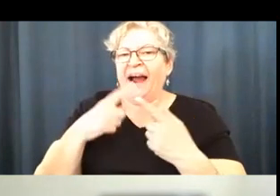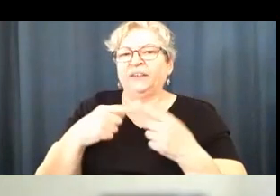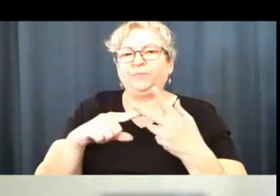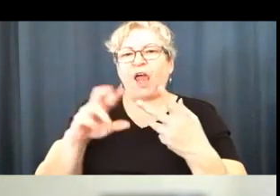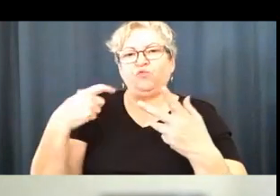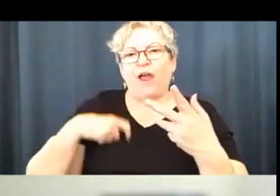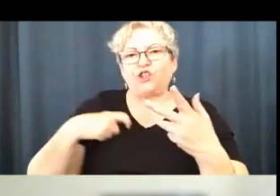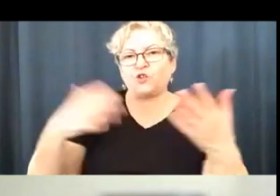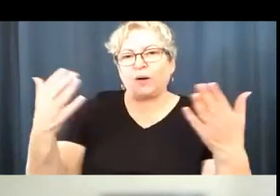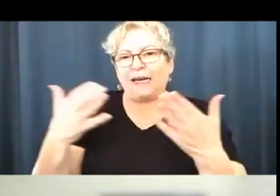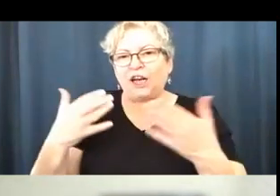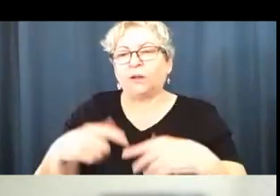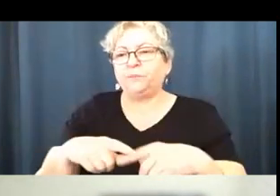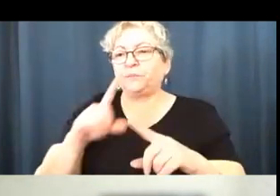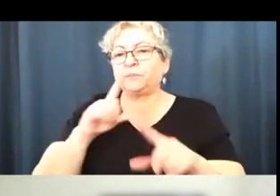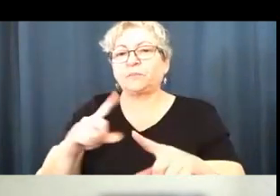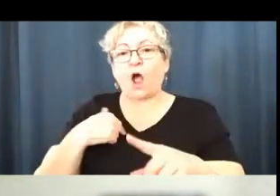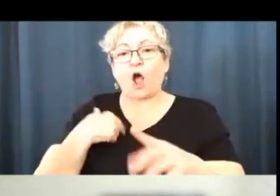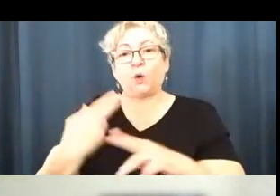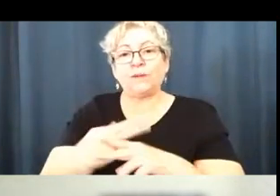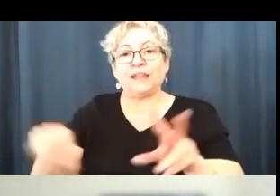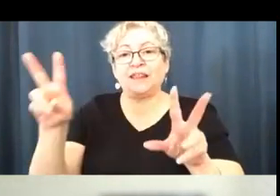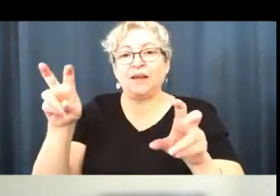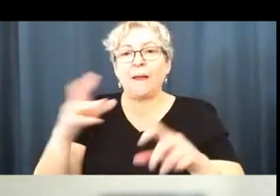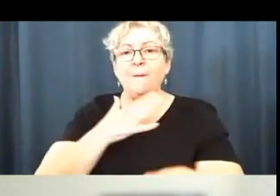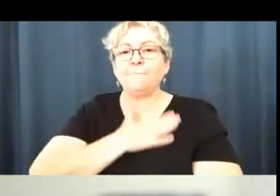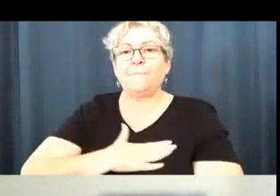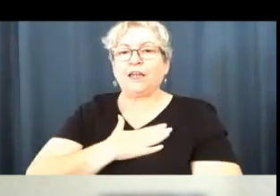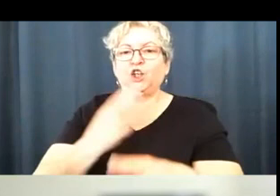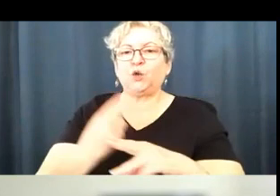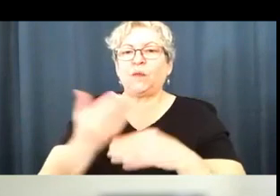I use the phrase please use the following link to register,